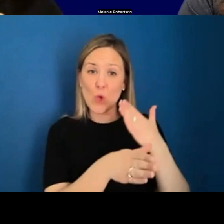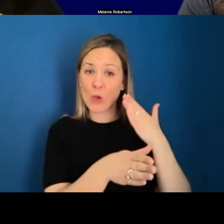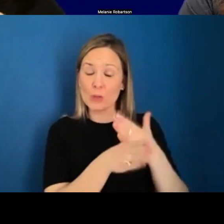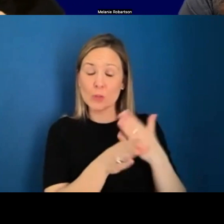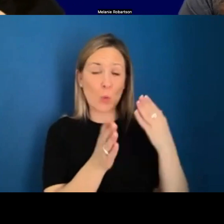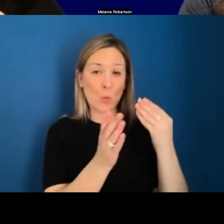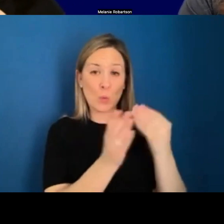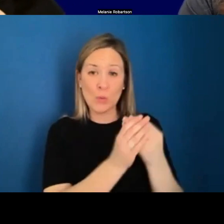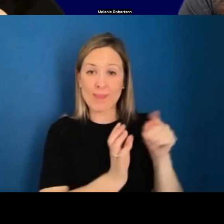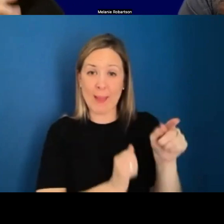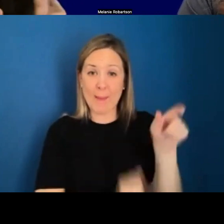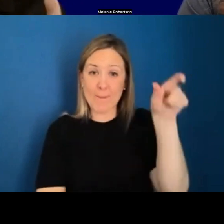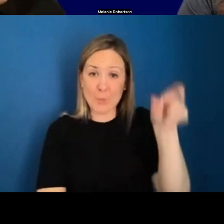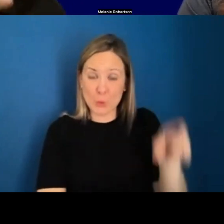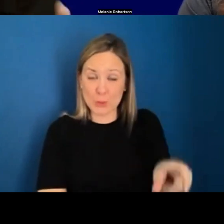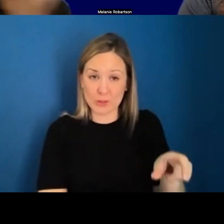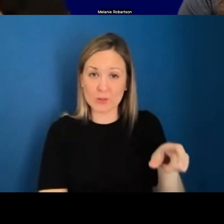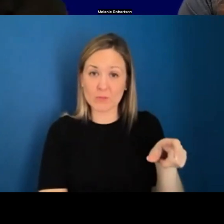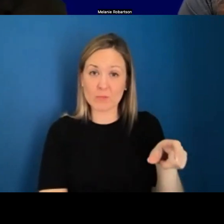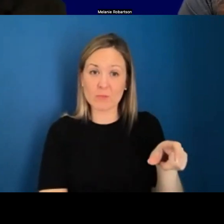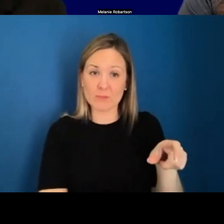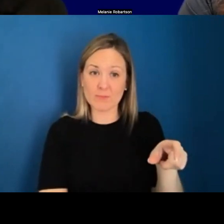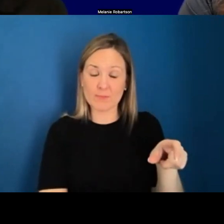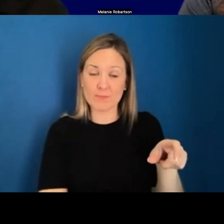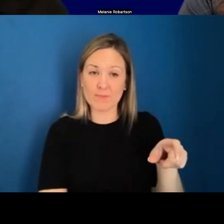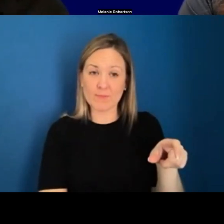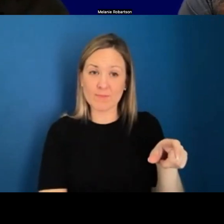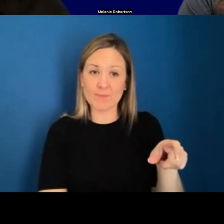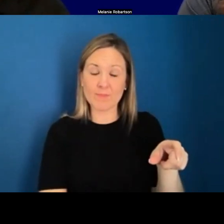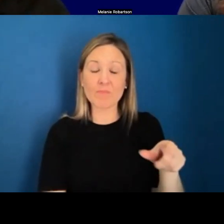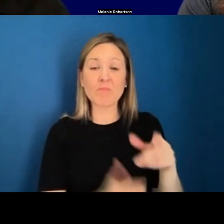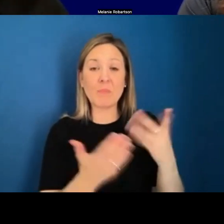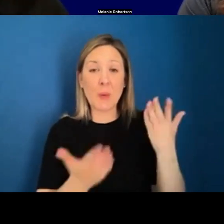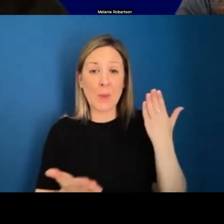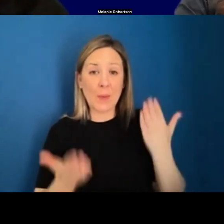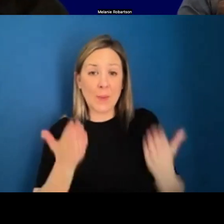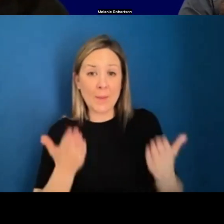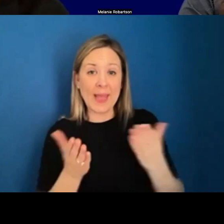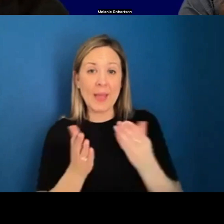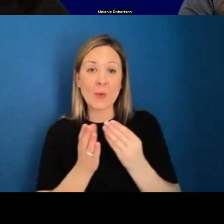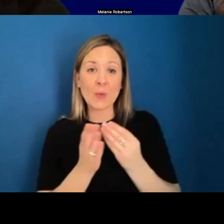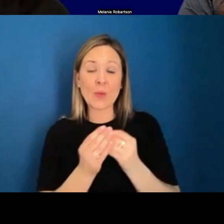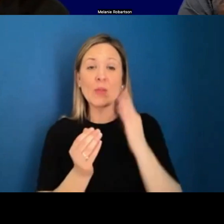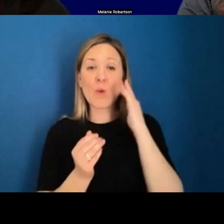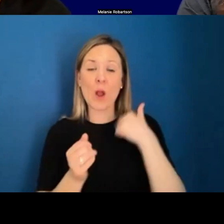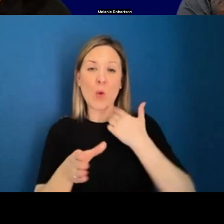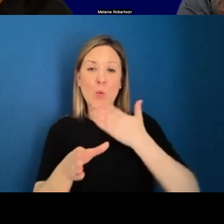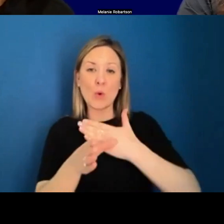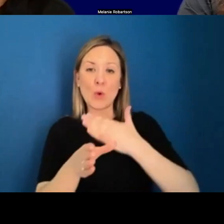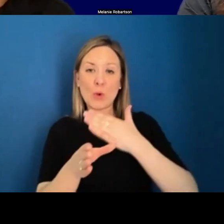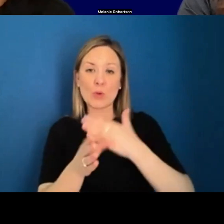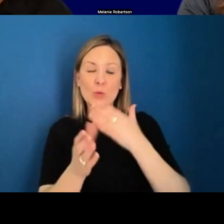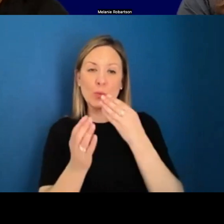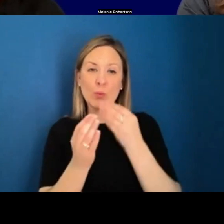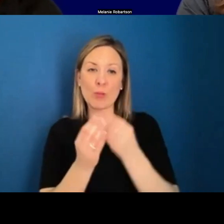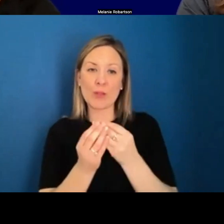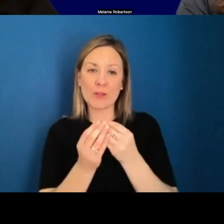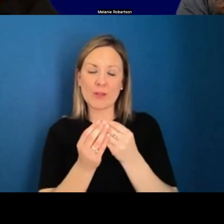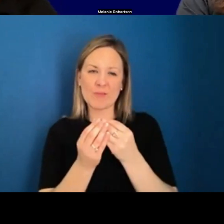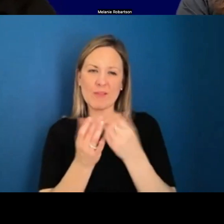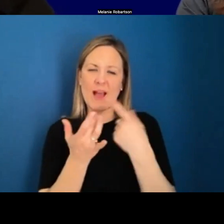worked through the process. Versus when I was with someone that I've been working with in the area